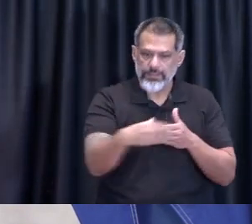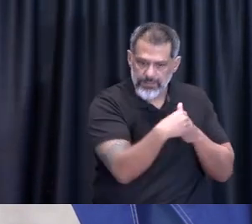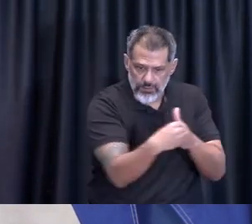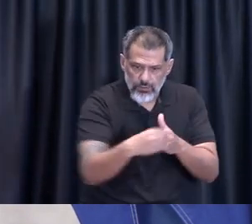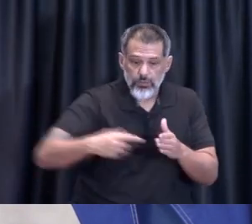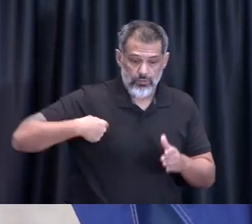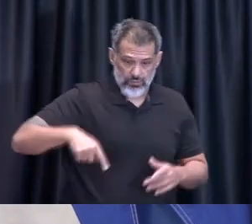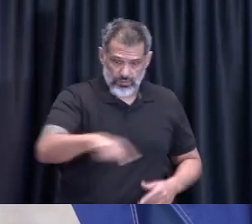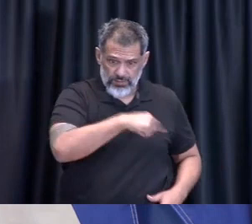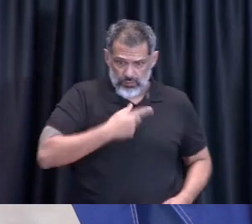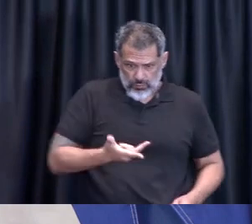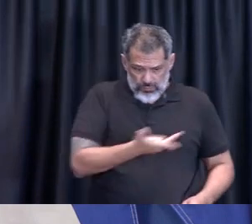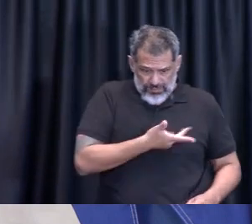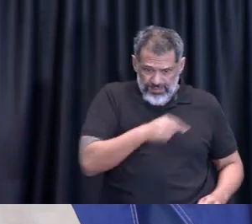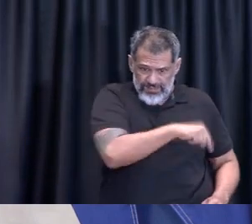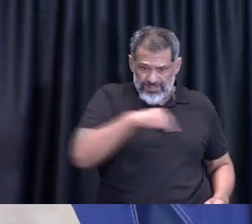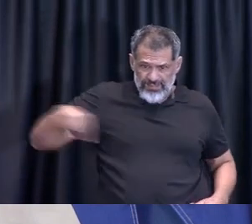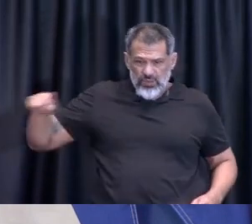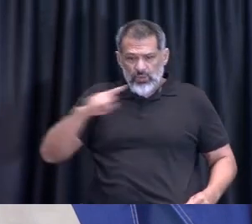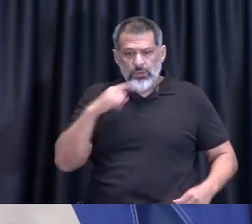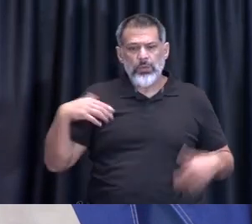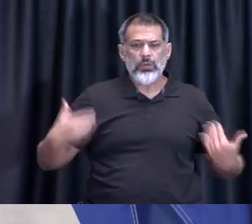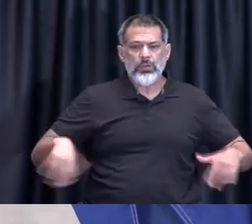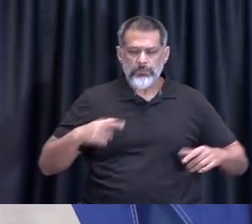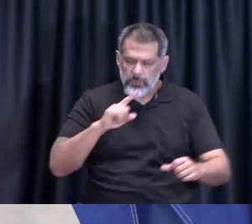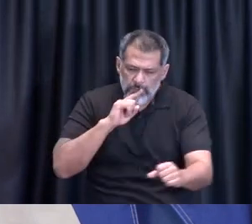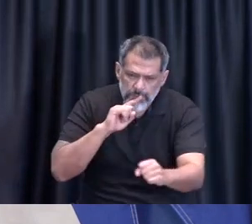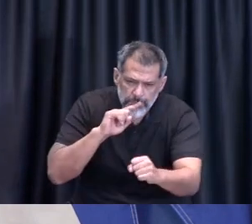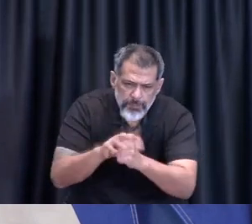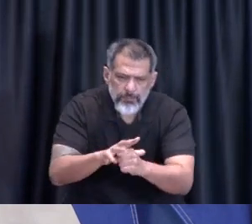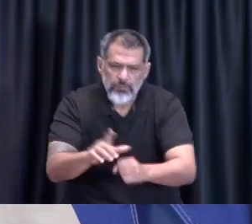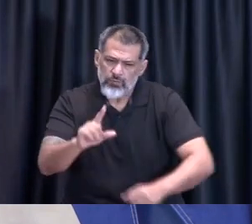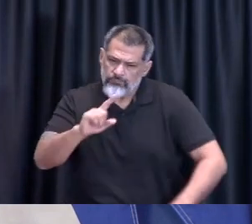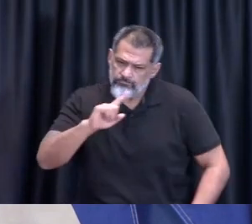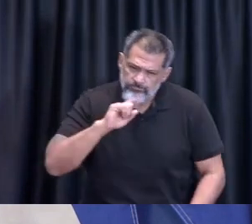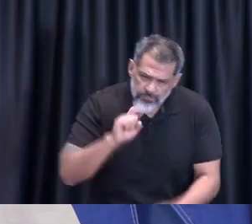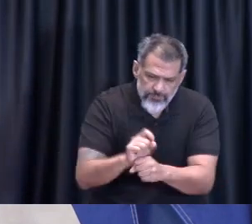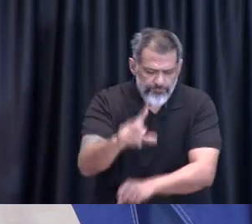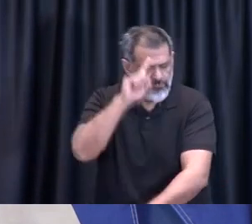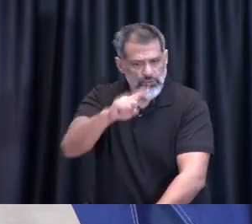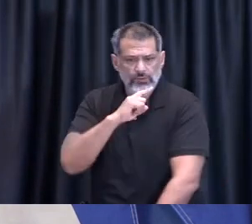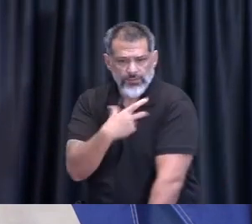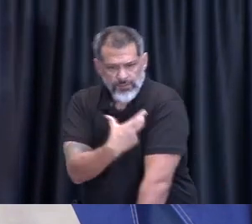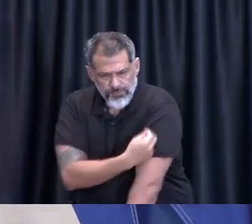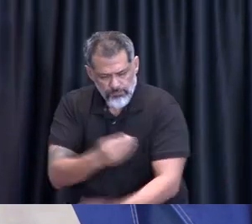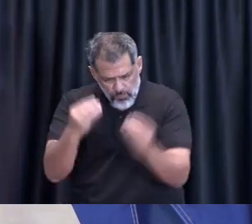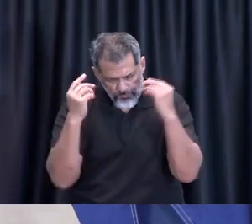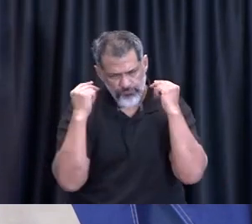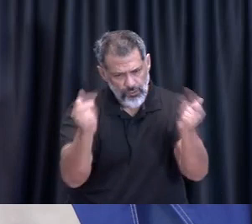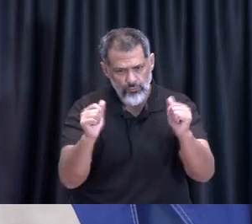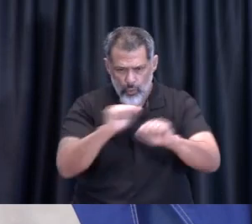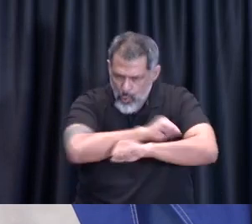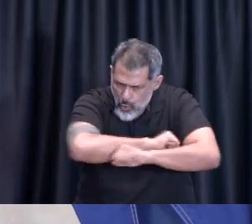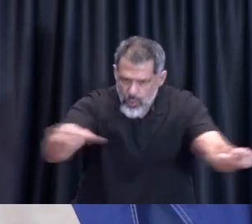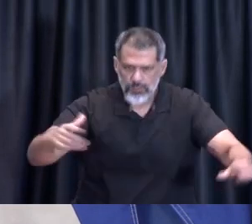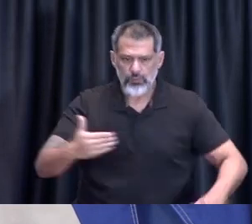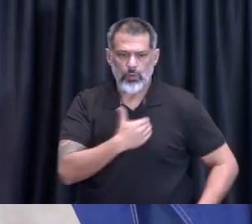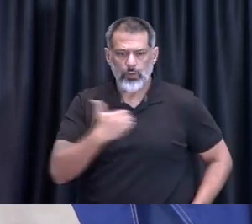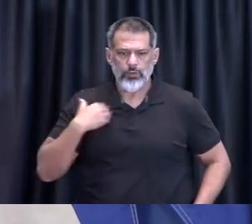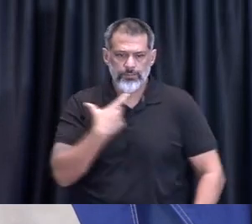absolutely determined that no Torontonian will be left behind, and our renewed focus on hyper local reflects our recognition of